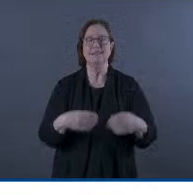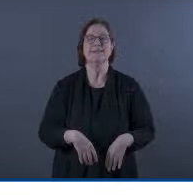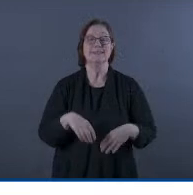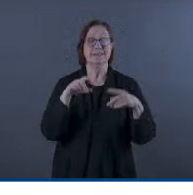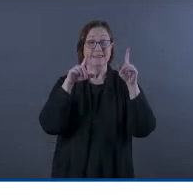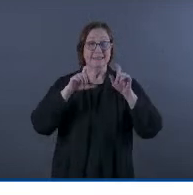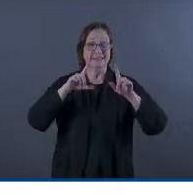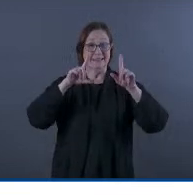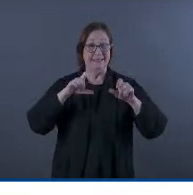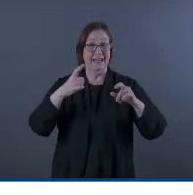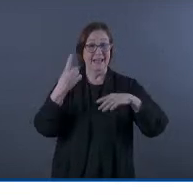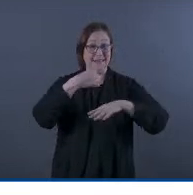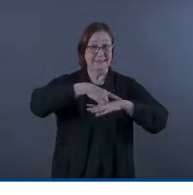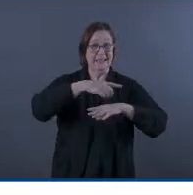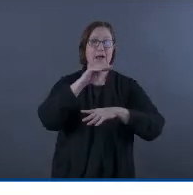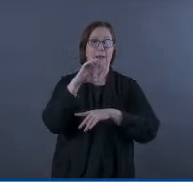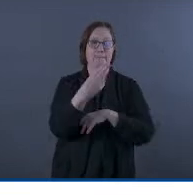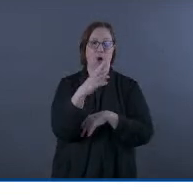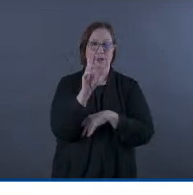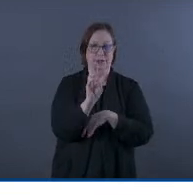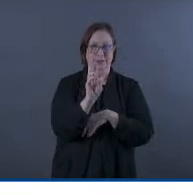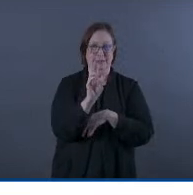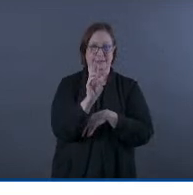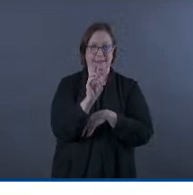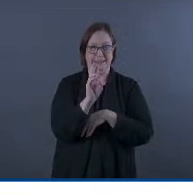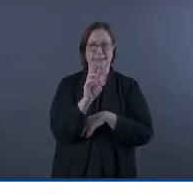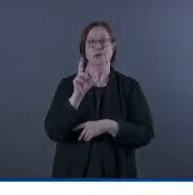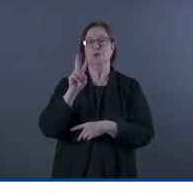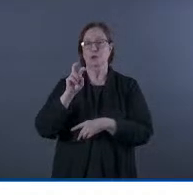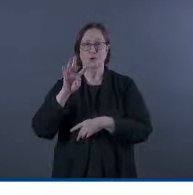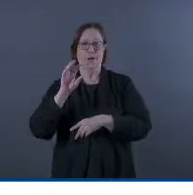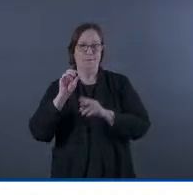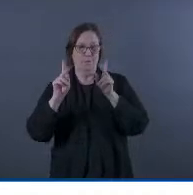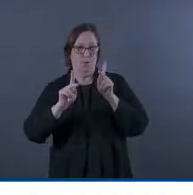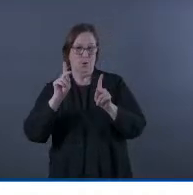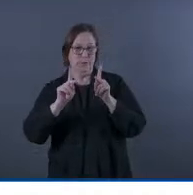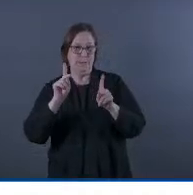where we vaccinated 240 folks with Pfizer vaccine.